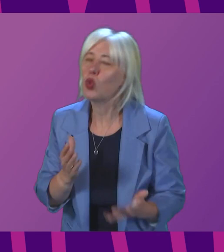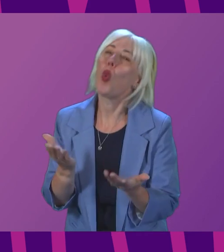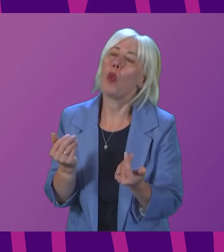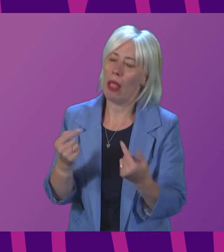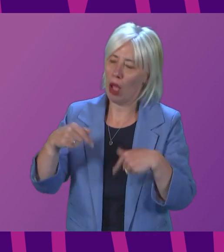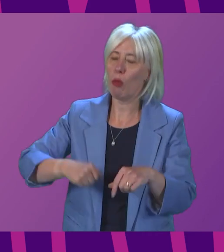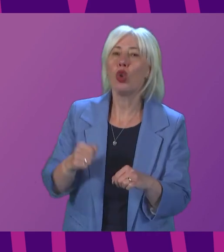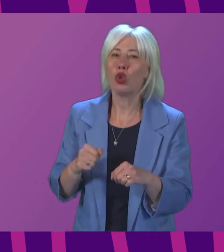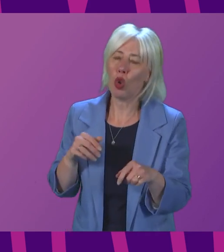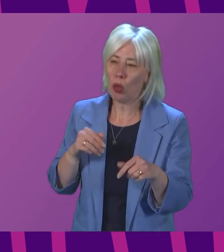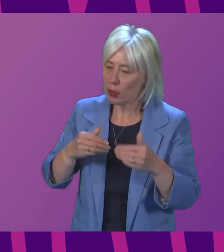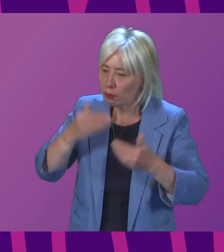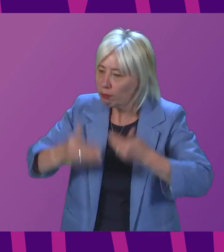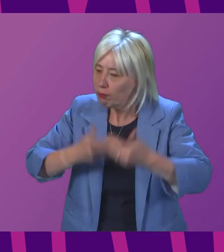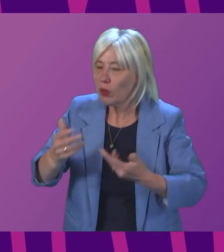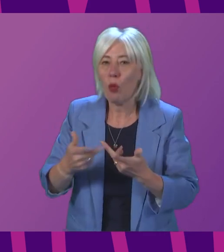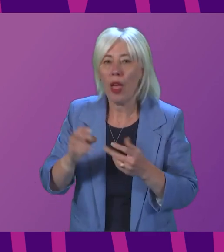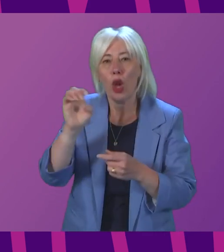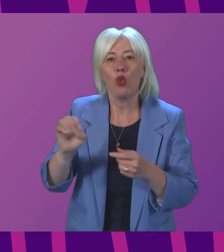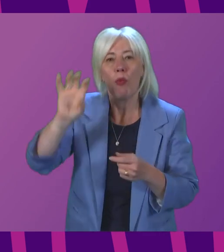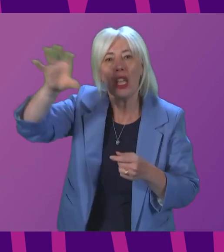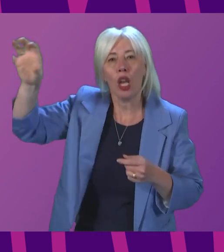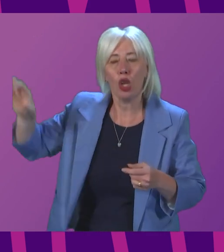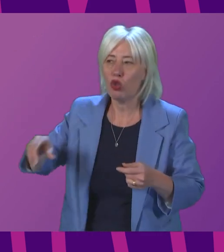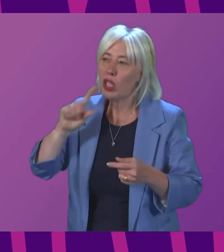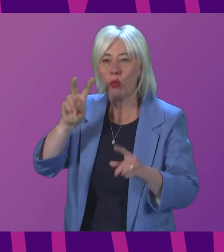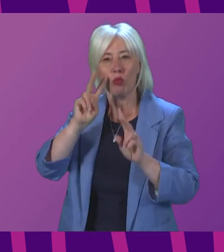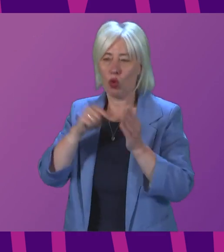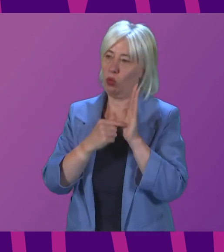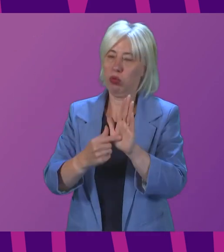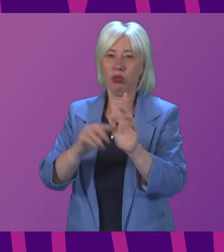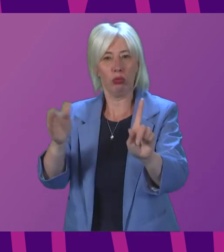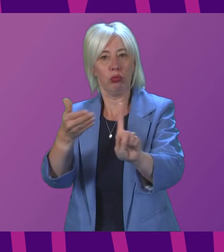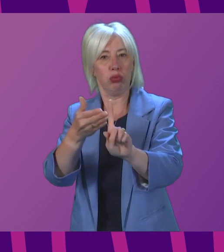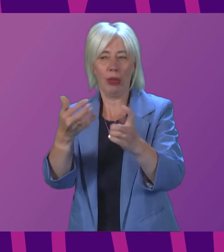is keeping pace with other European countries and showing ambition in tackling the issue.